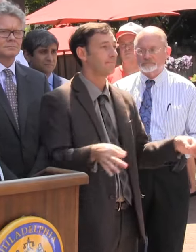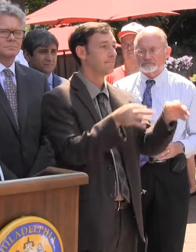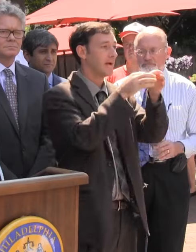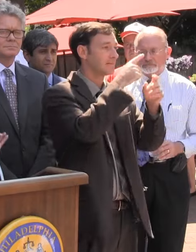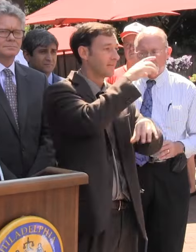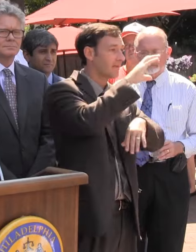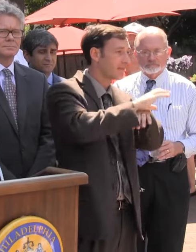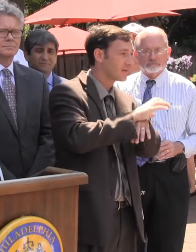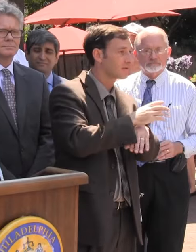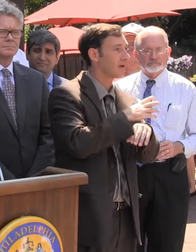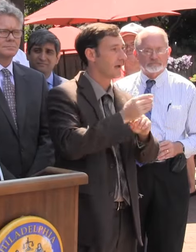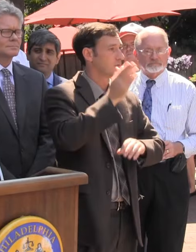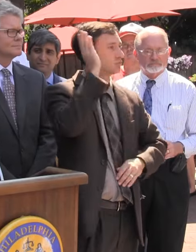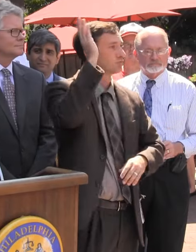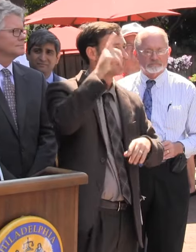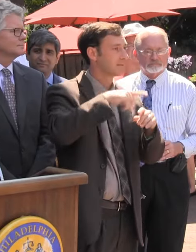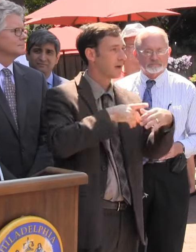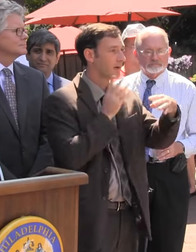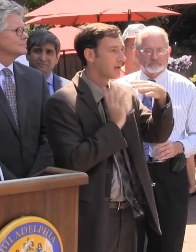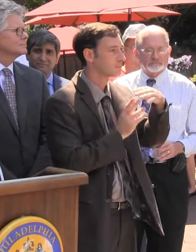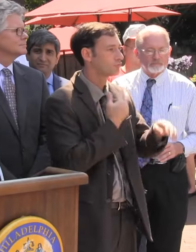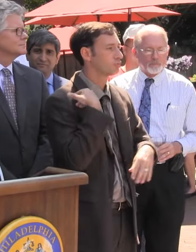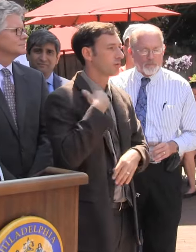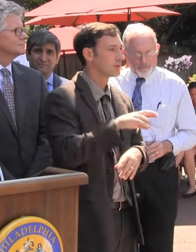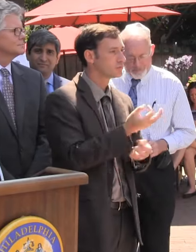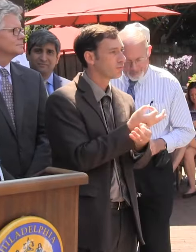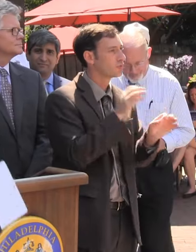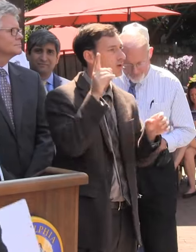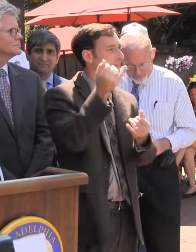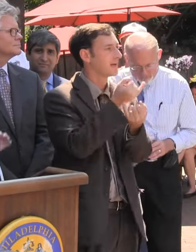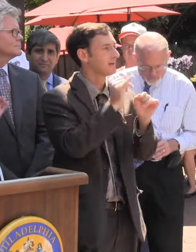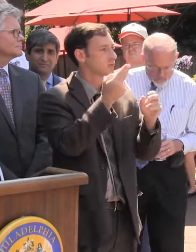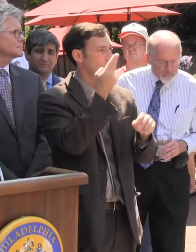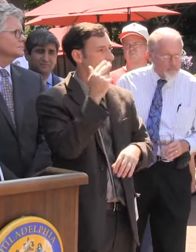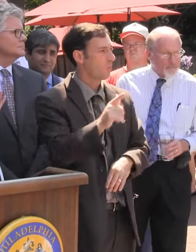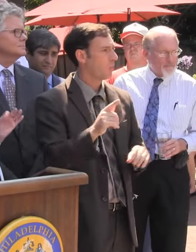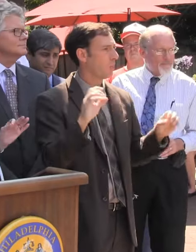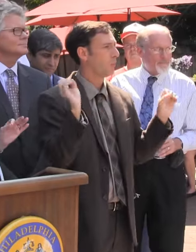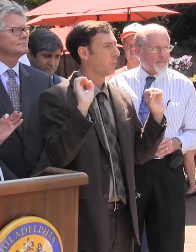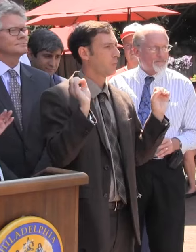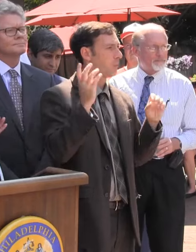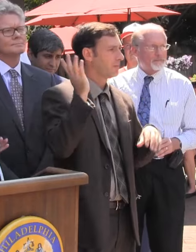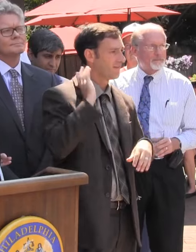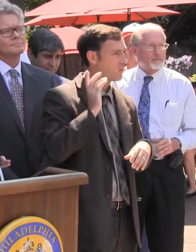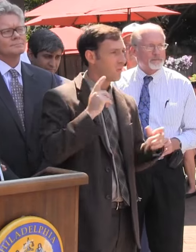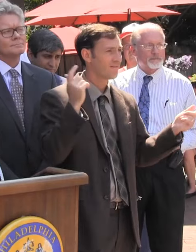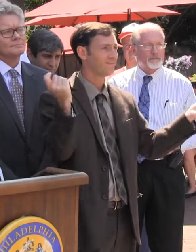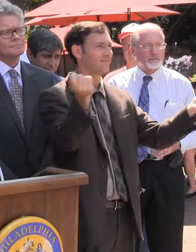and address on immigration and religious freedom at Independence Hall. A festival of families